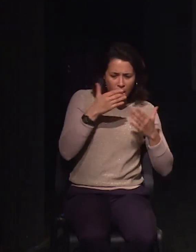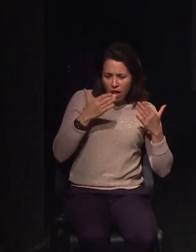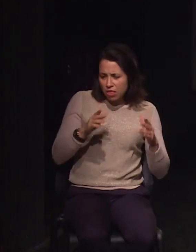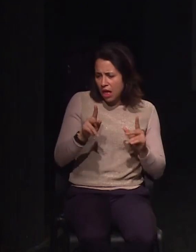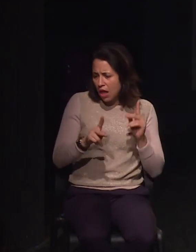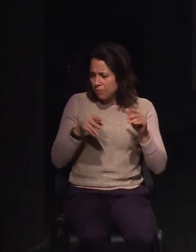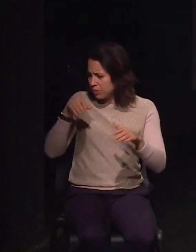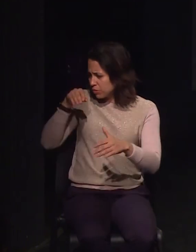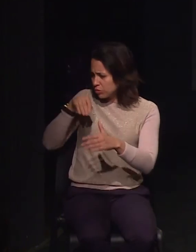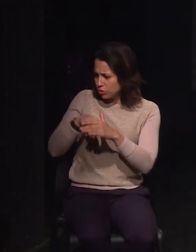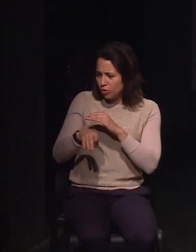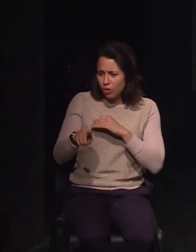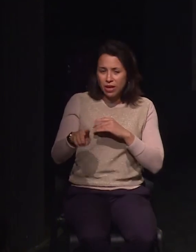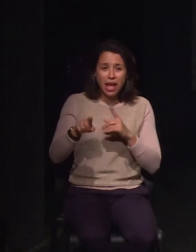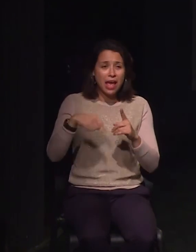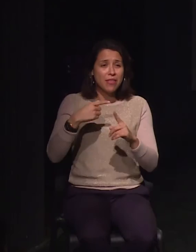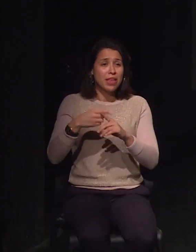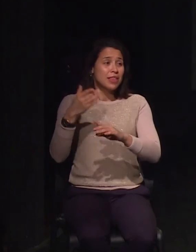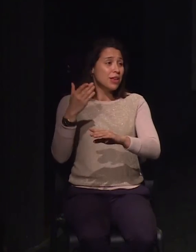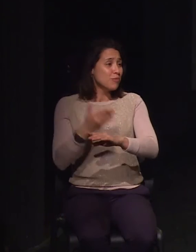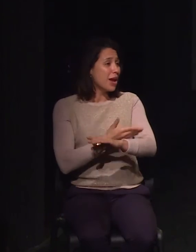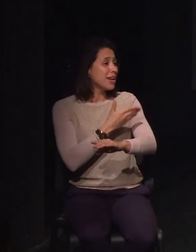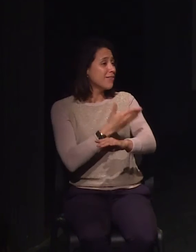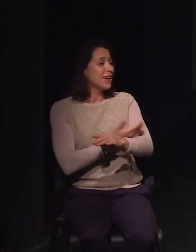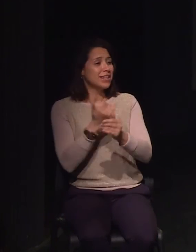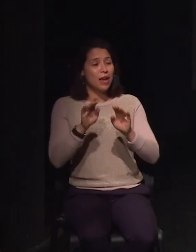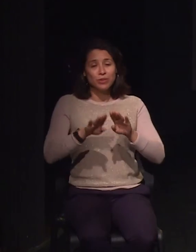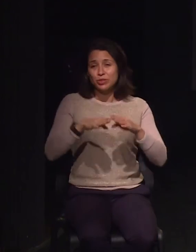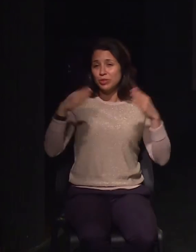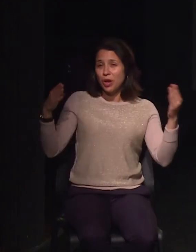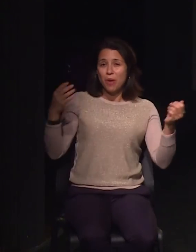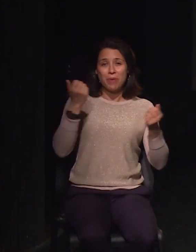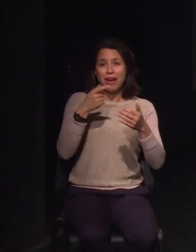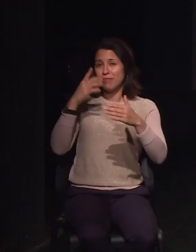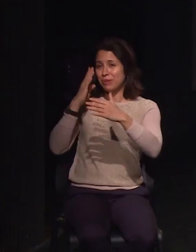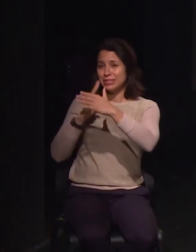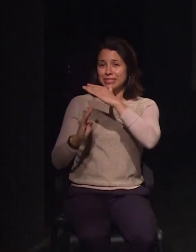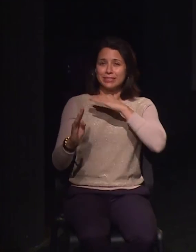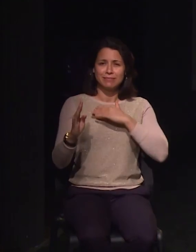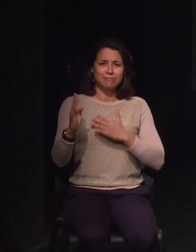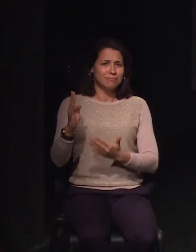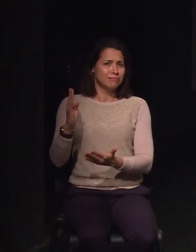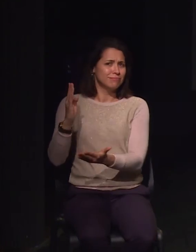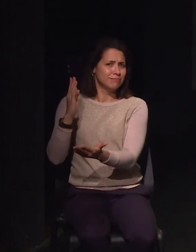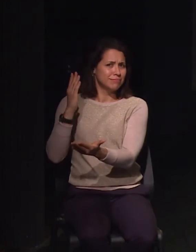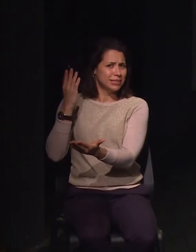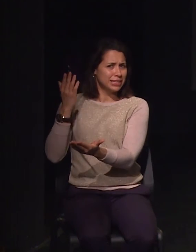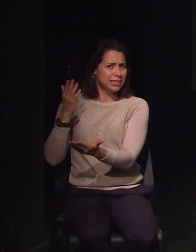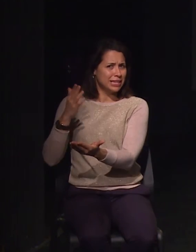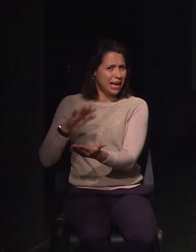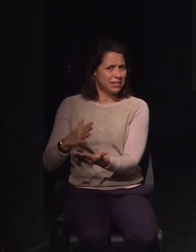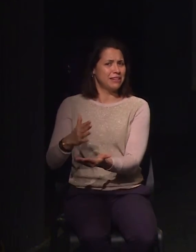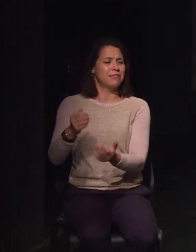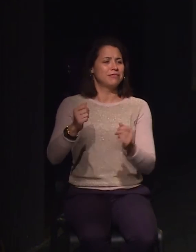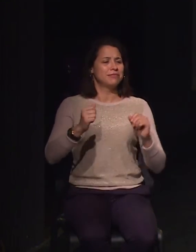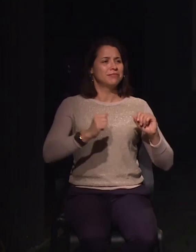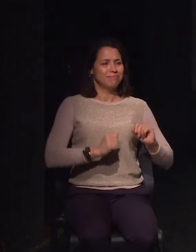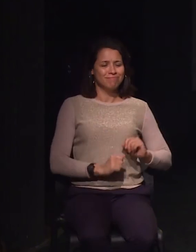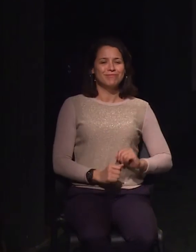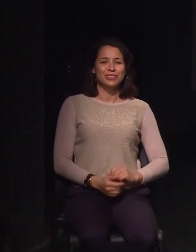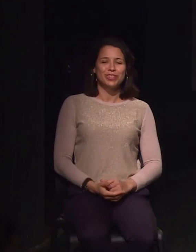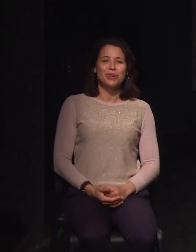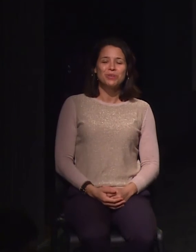But then they renovated it and now it’s open and everybody’s in, sort of.